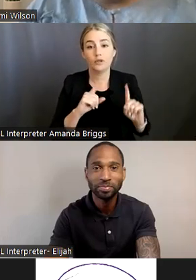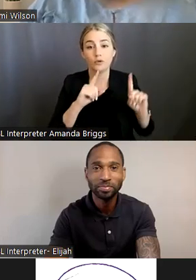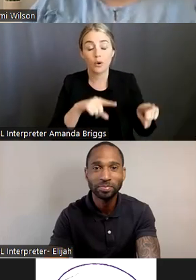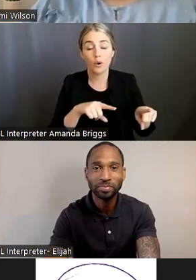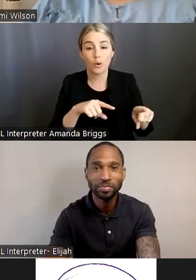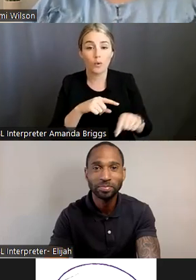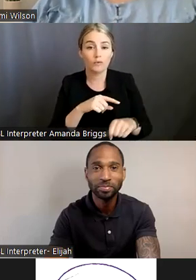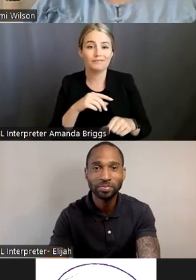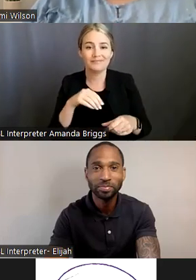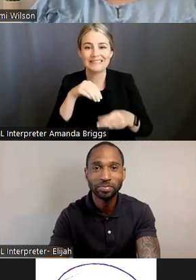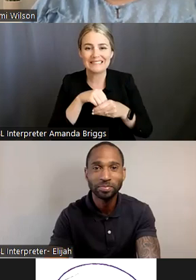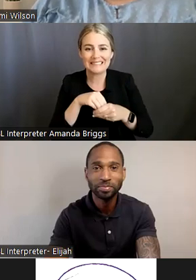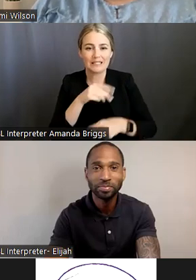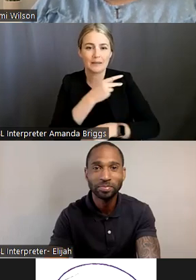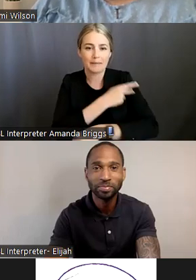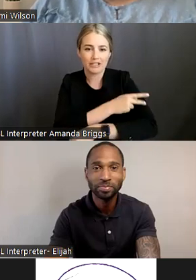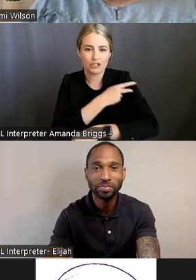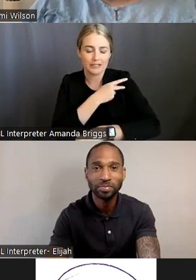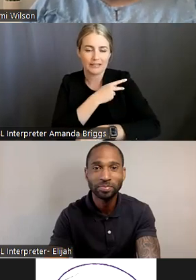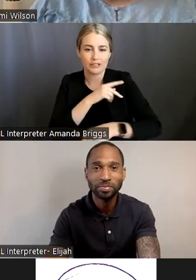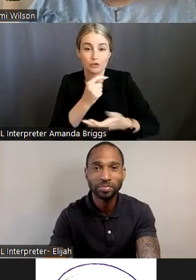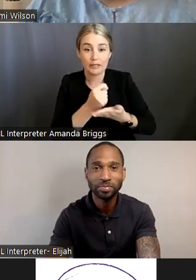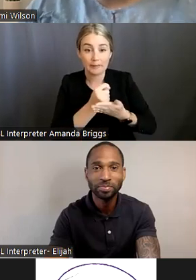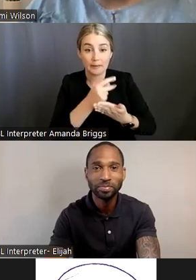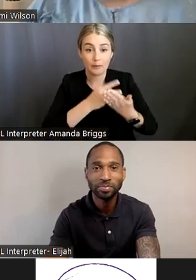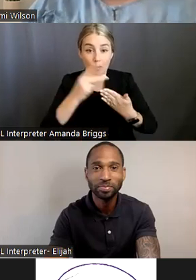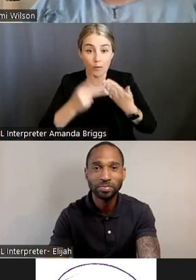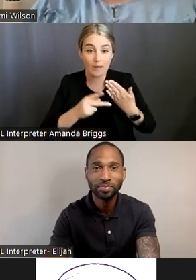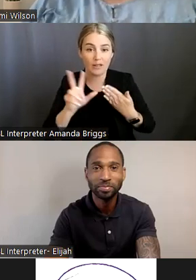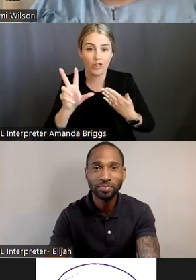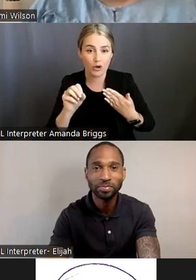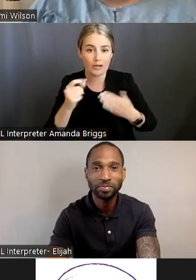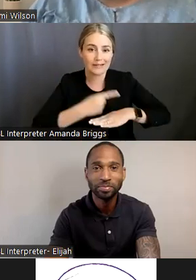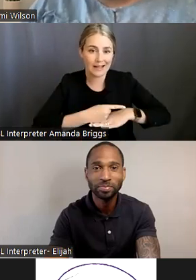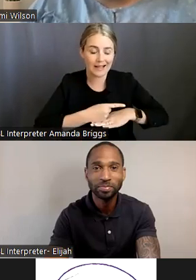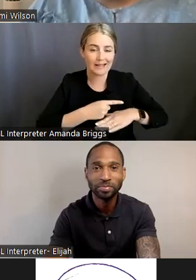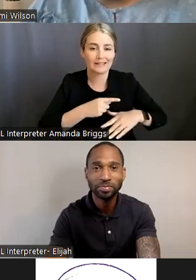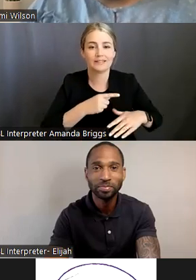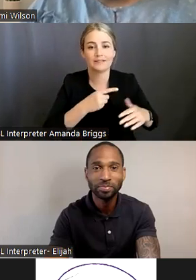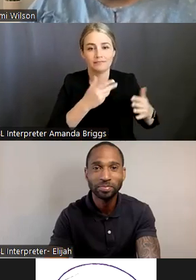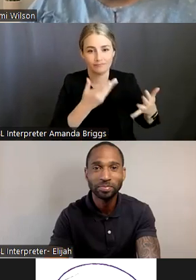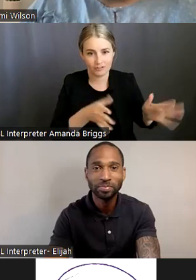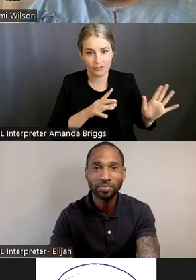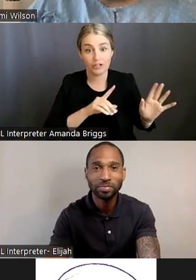program for 30 days, and they come out. And they relapse, and they try to use that same